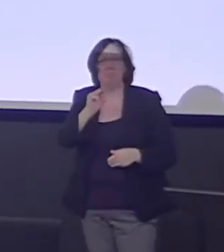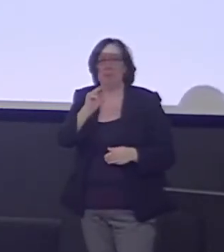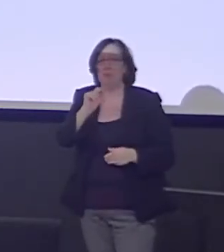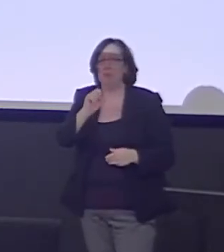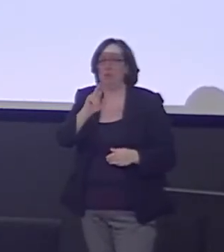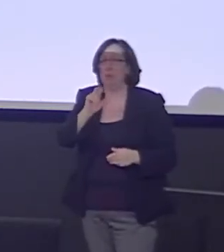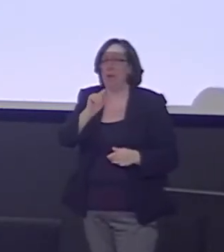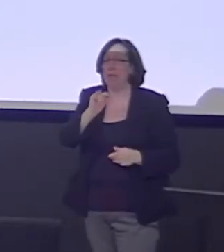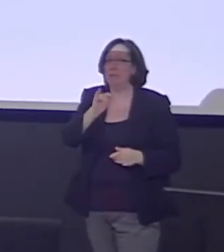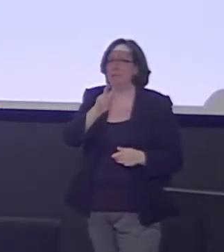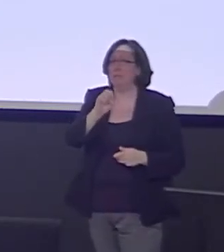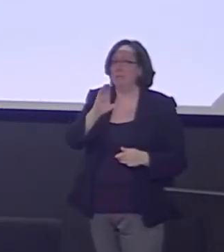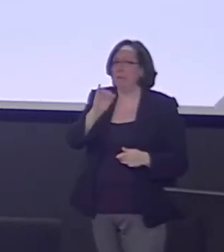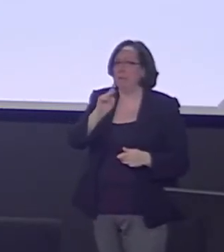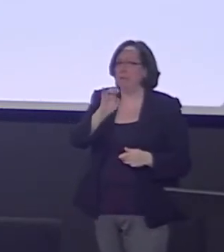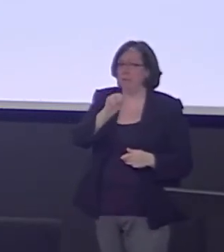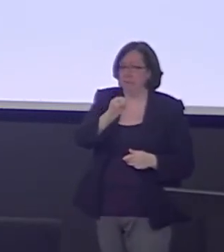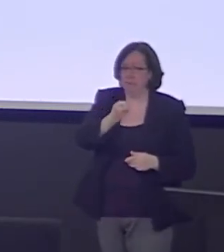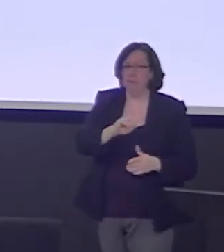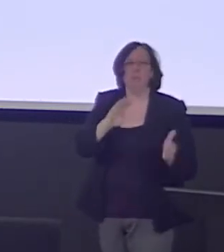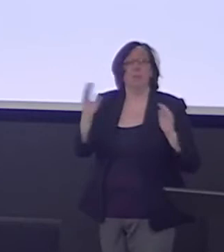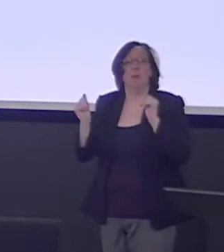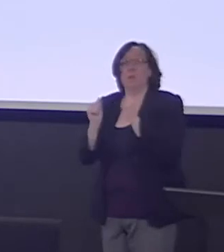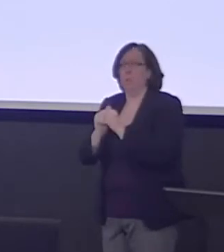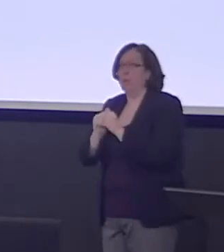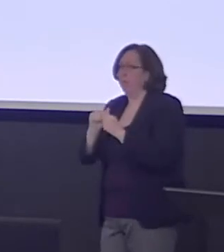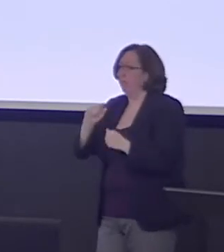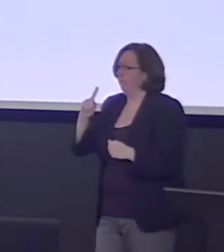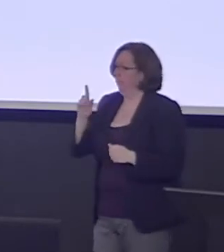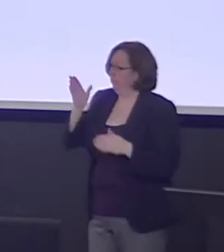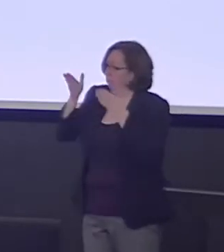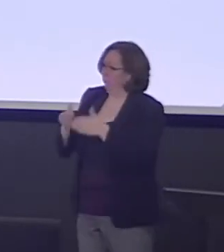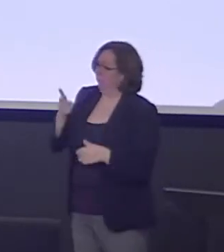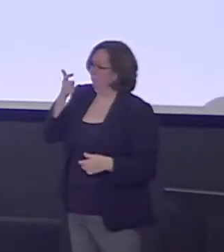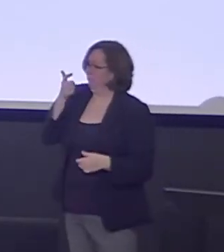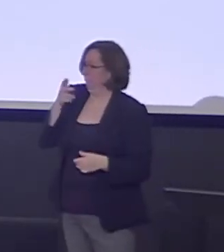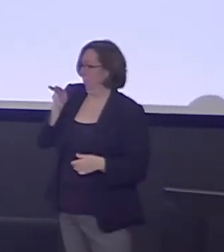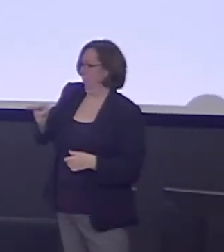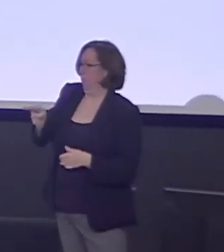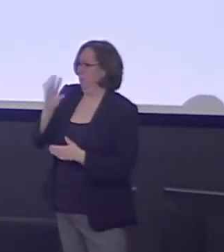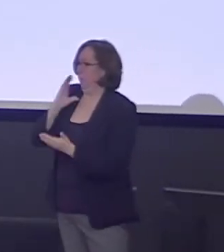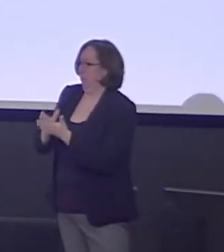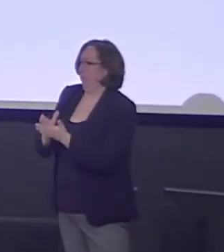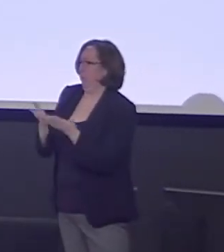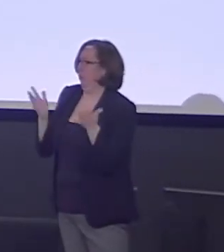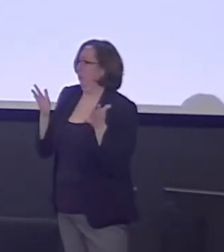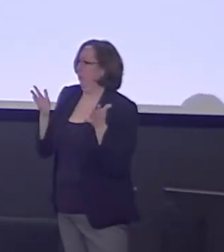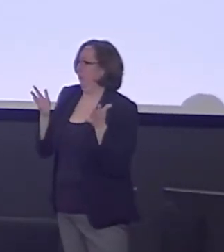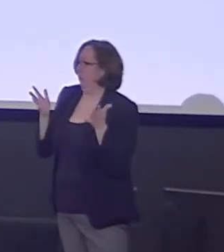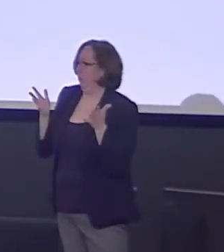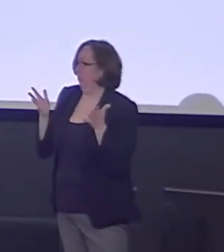with eye-to-picture contact, that is, just looking at a picture of a face with eyes. Is that different than actually